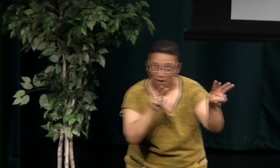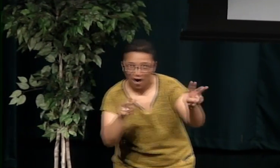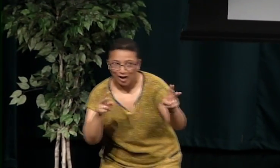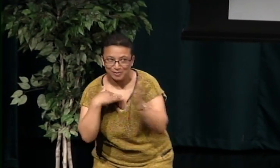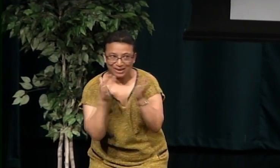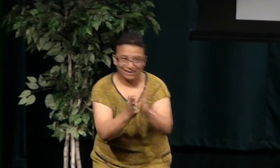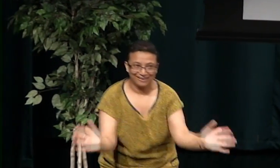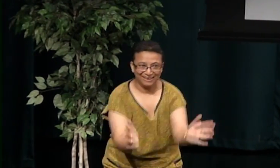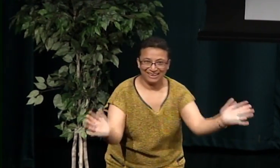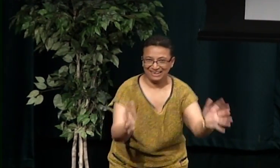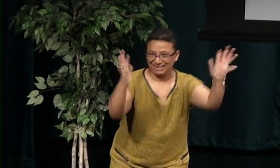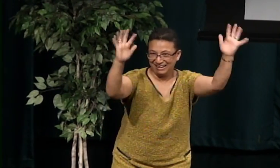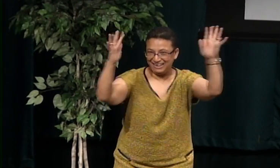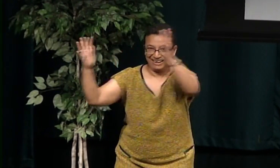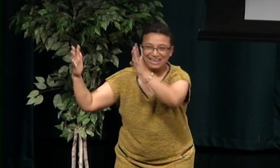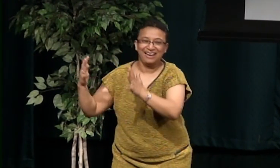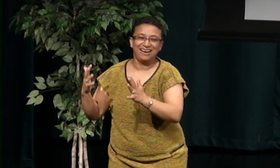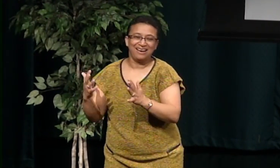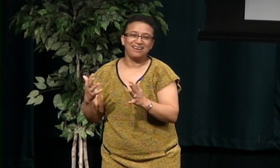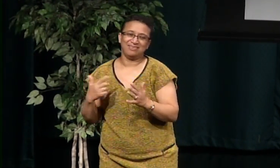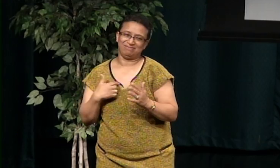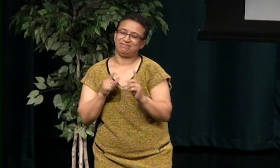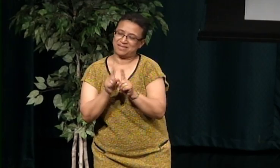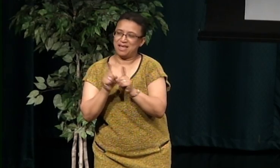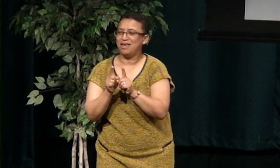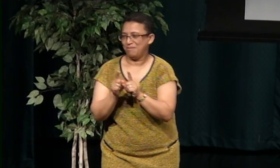Maybe Russia or Norway will have deaf leaders in place.